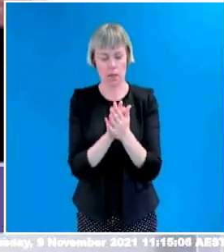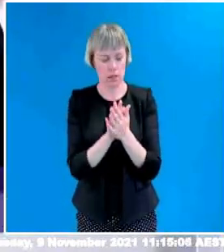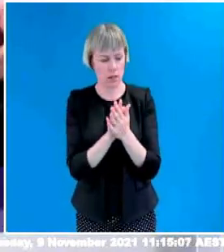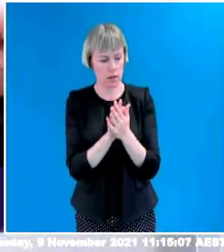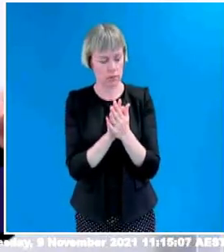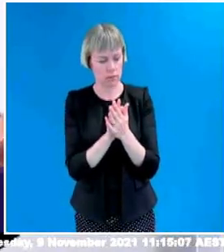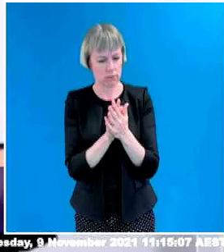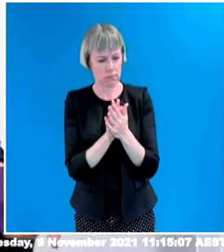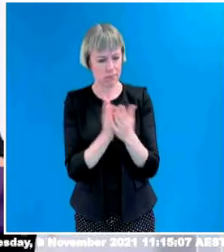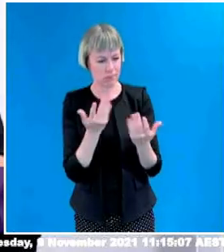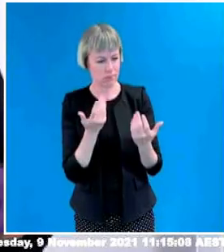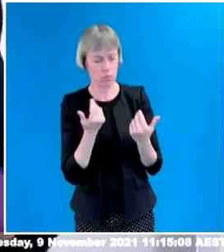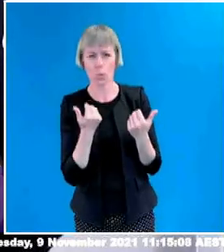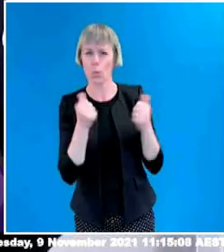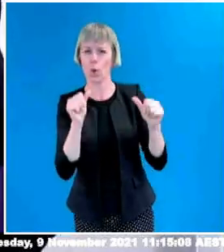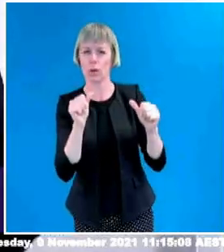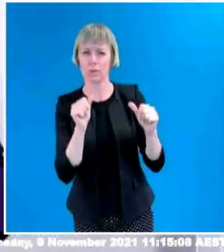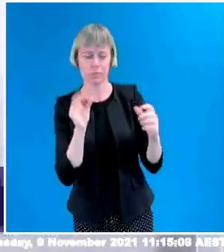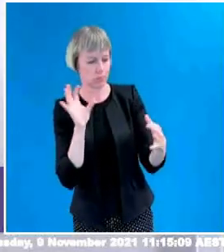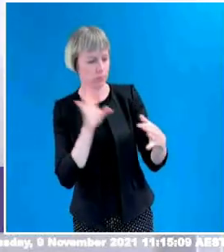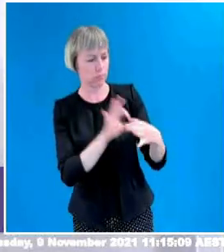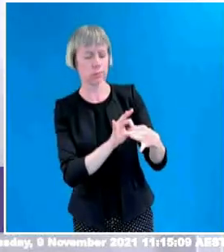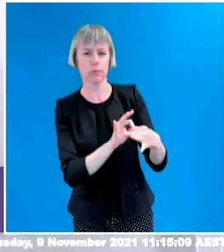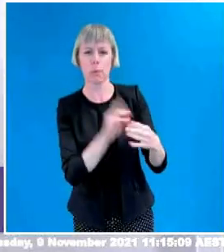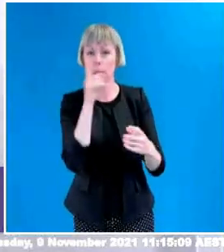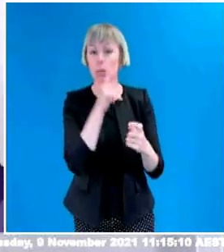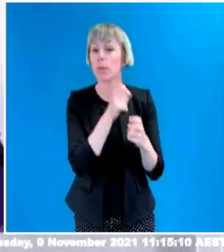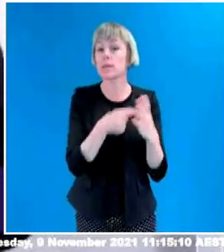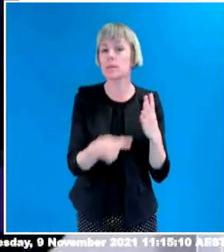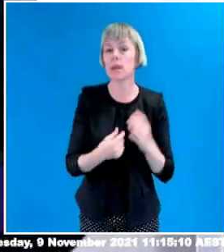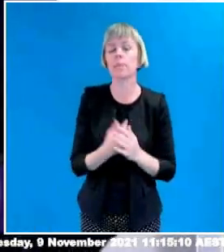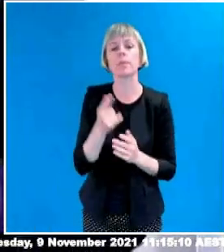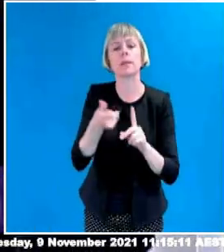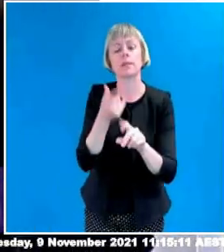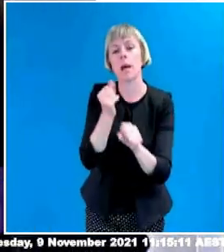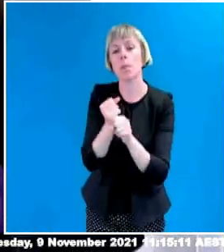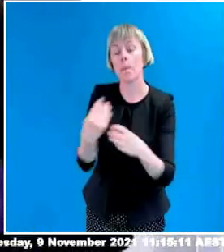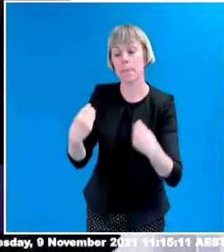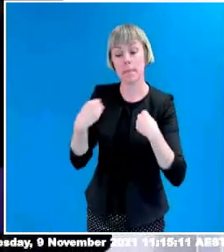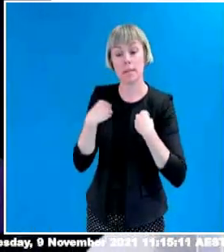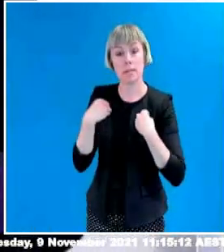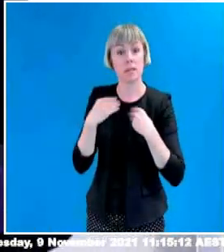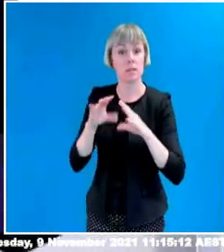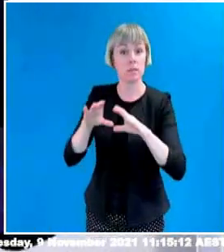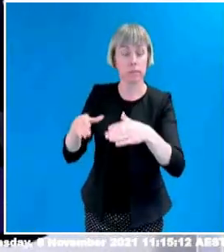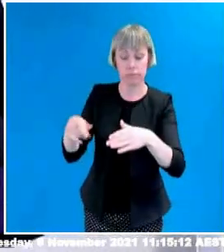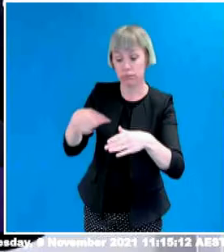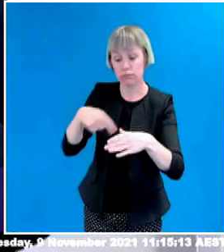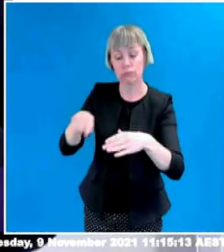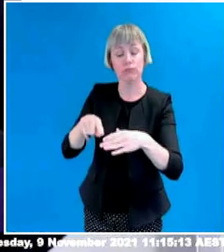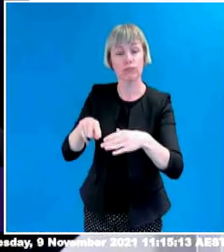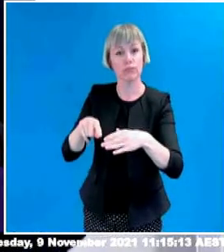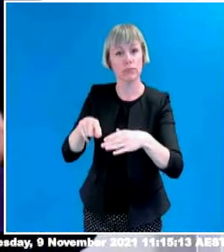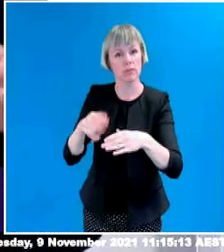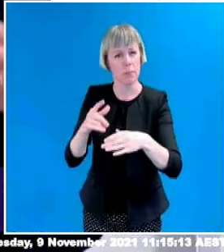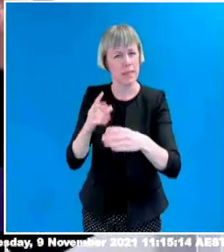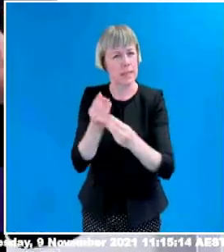What would be the steps through for a business that touched on the day-to-day lives of people with disability?